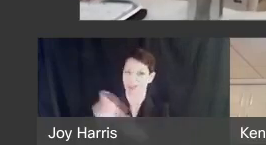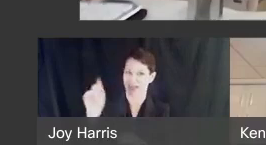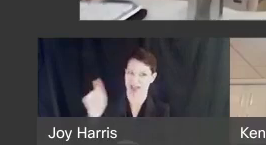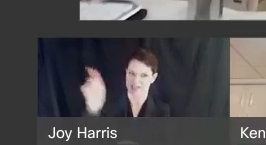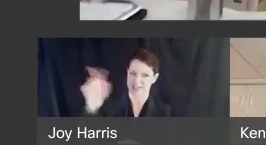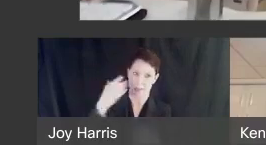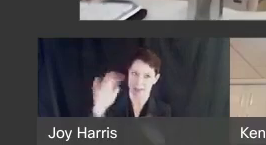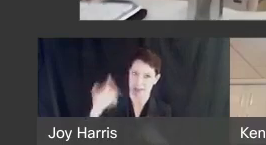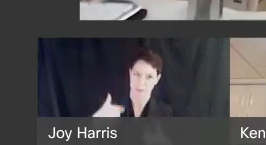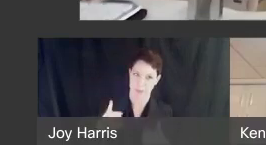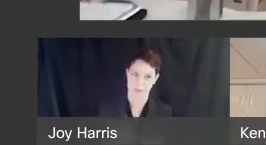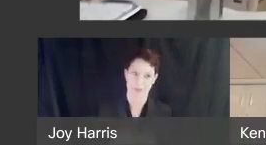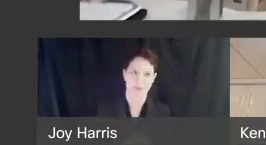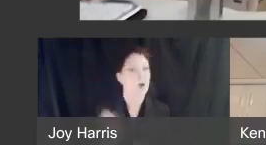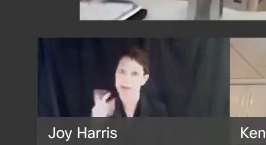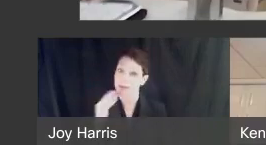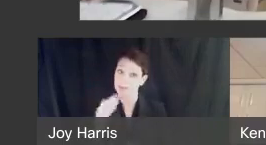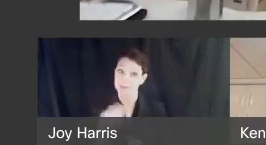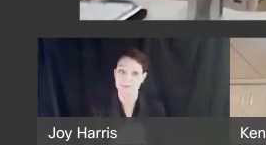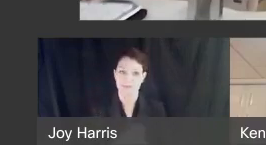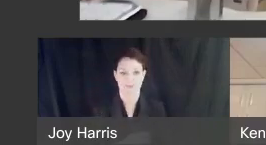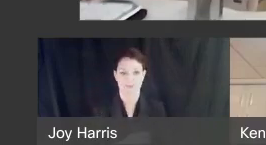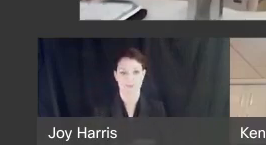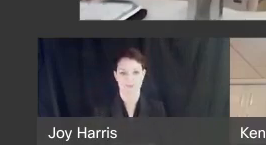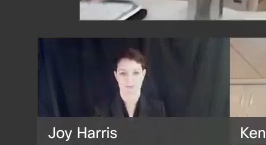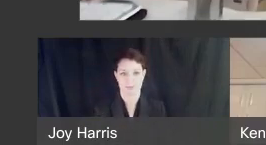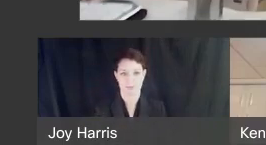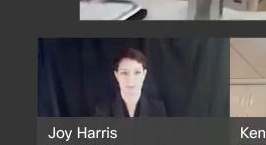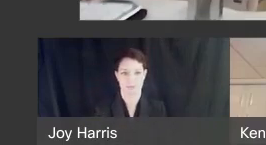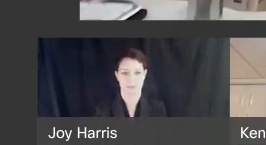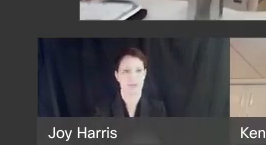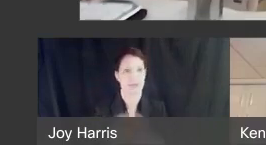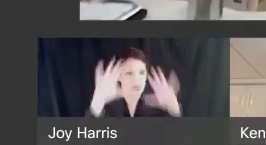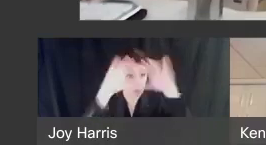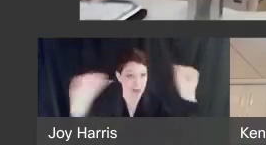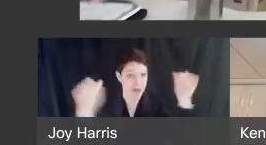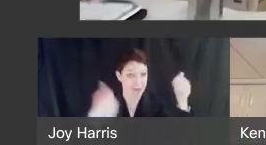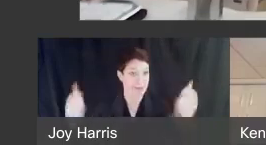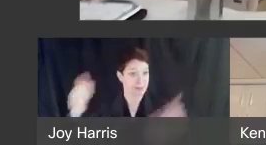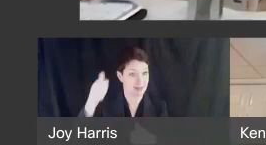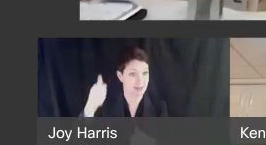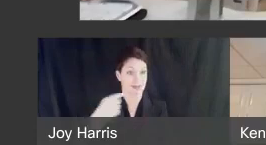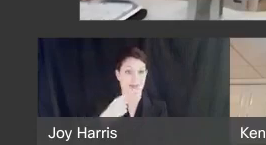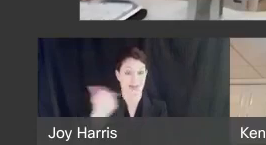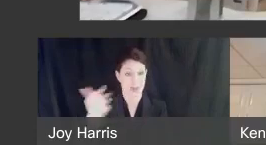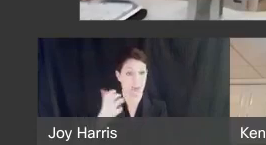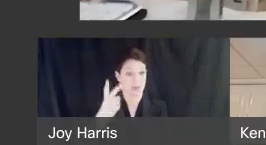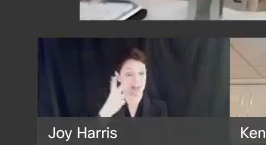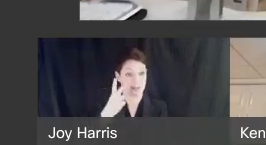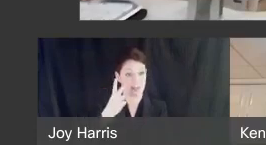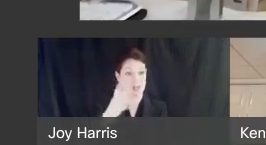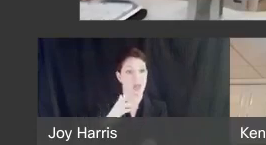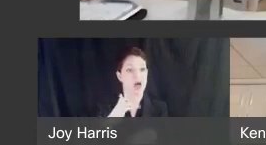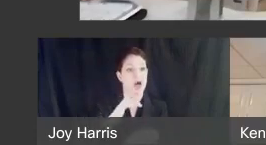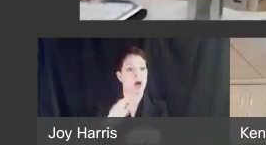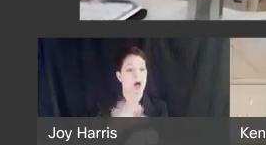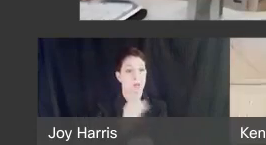[Reporter] Okay and the President has said he would like to see appointments open to all adults by May 1st